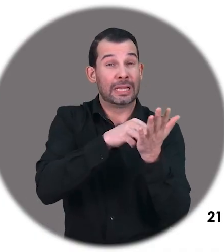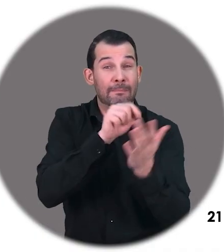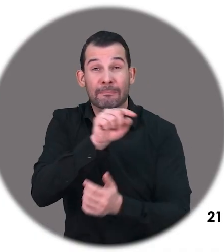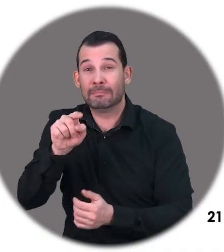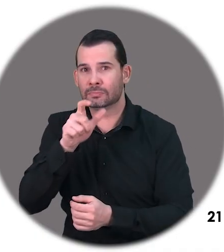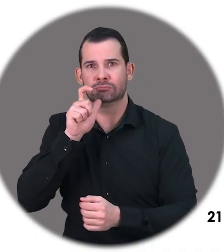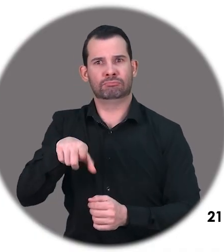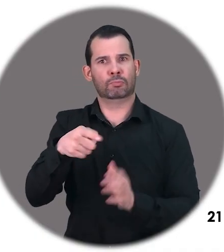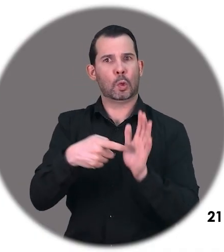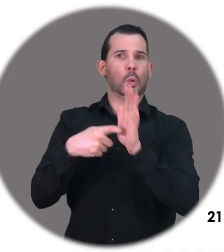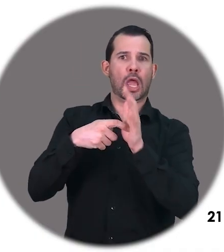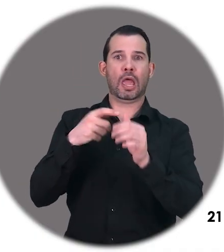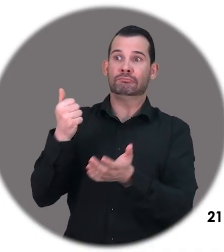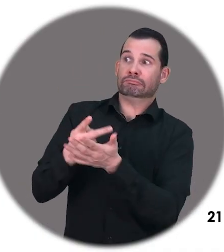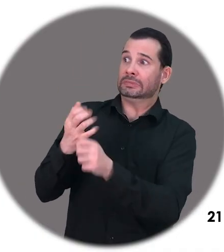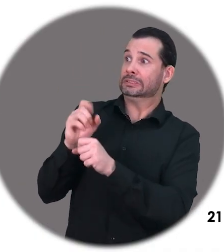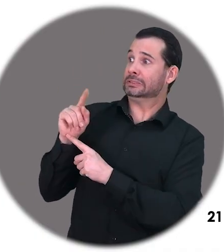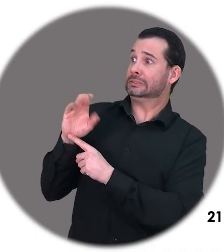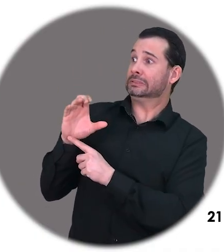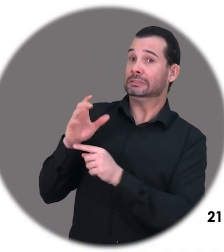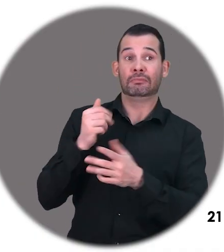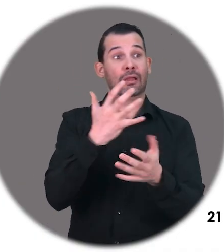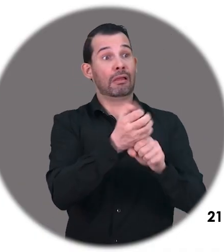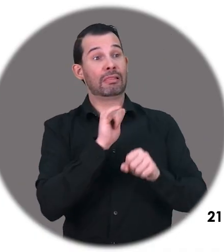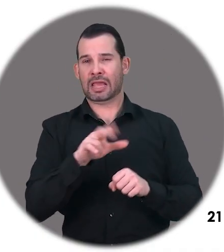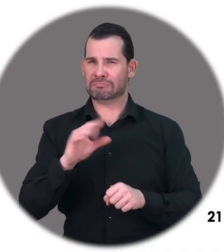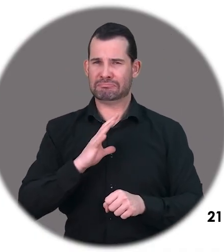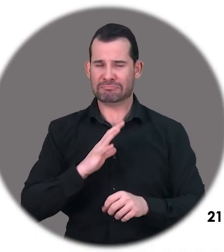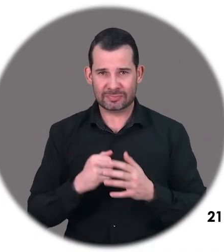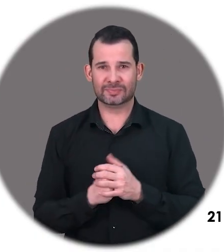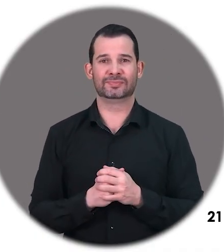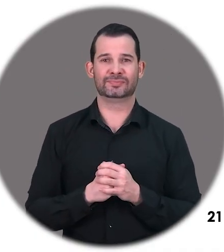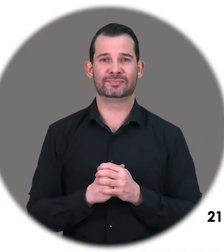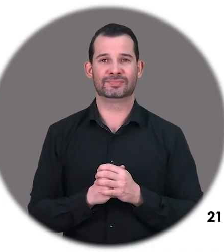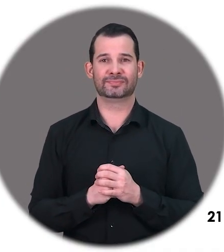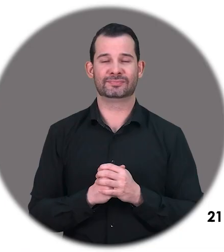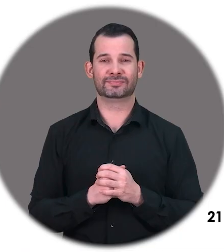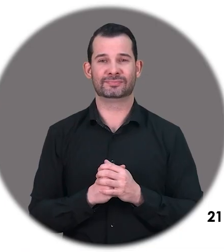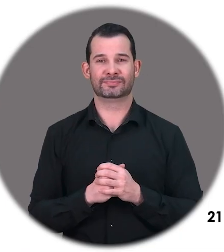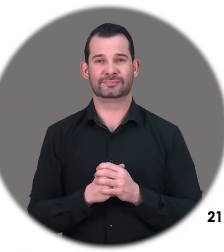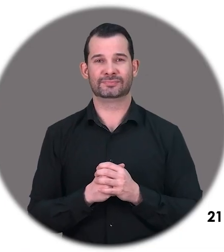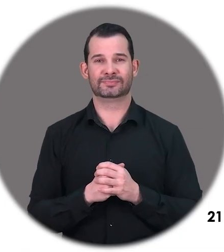Most claims don’t require you to be eligible for the DTC.